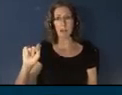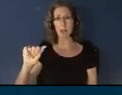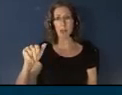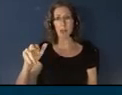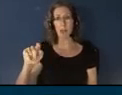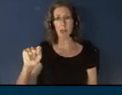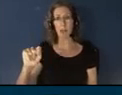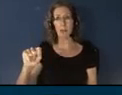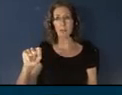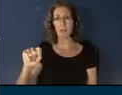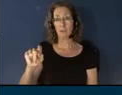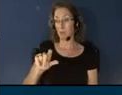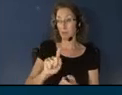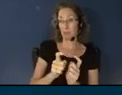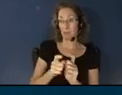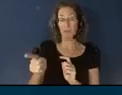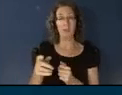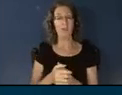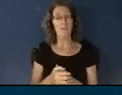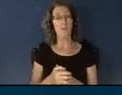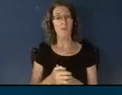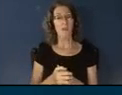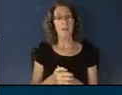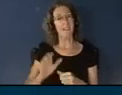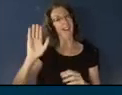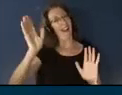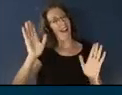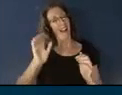Okay spotlight okay, go ahead. Yeah all right hi everyone this is Naomi,